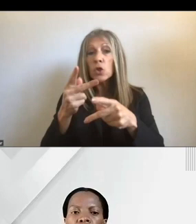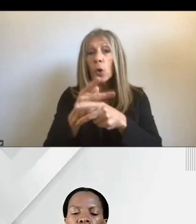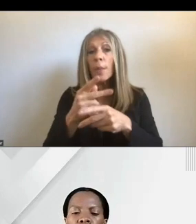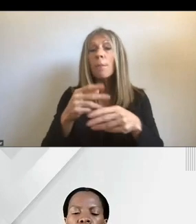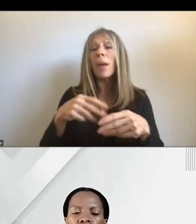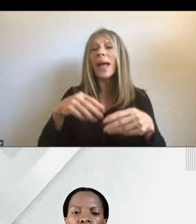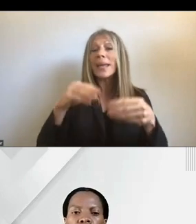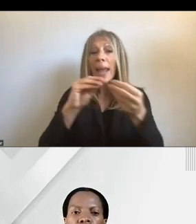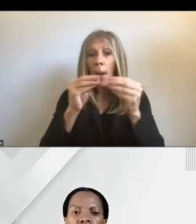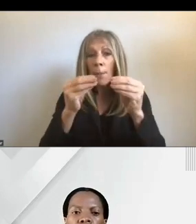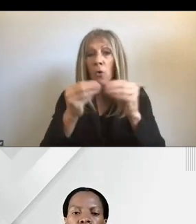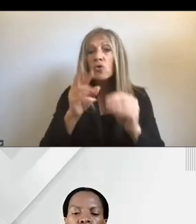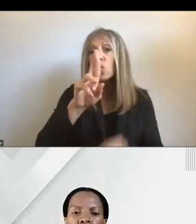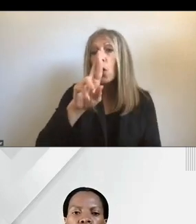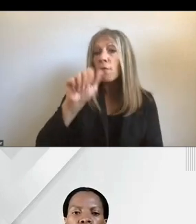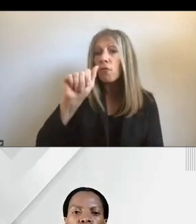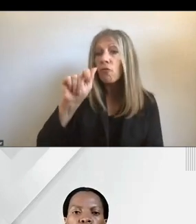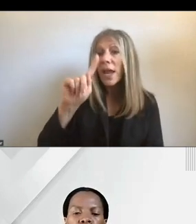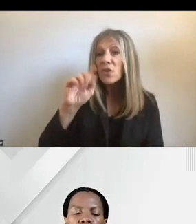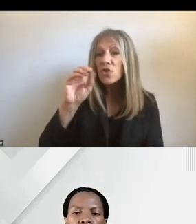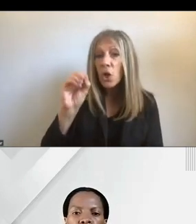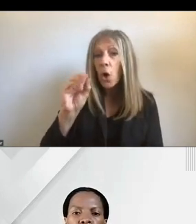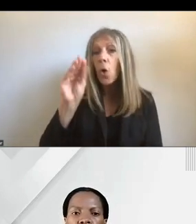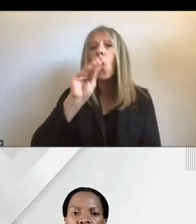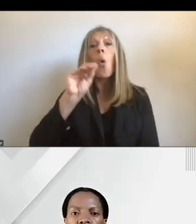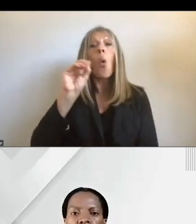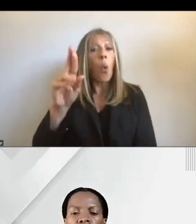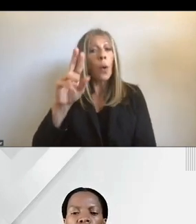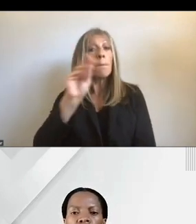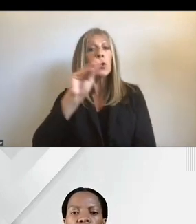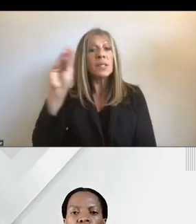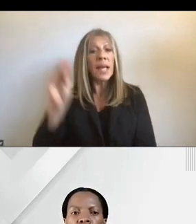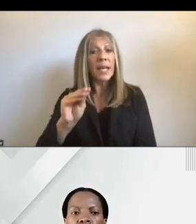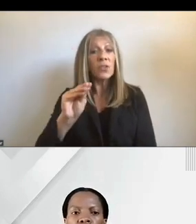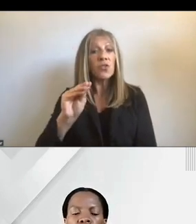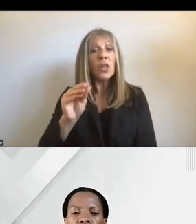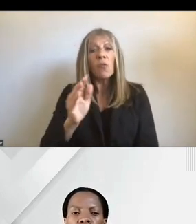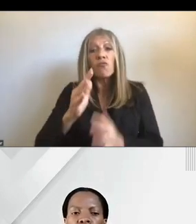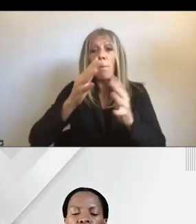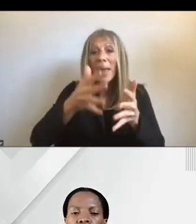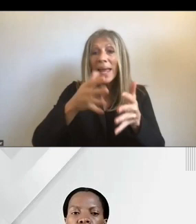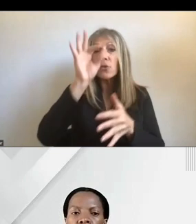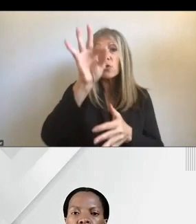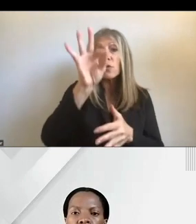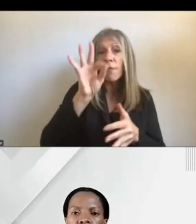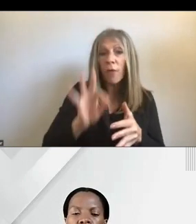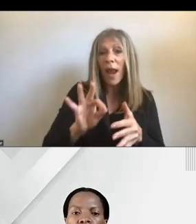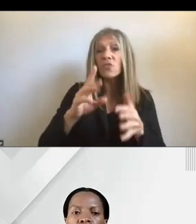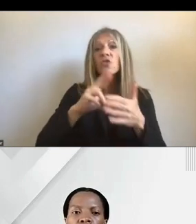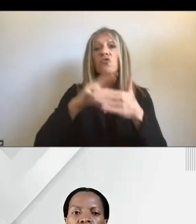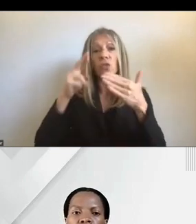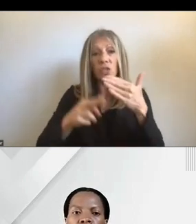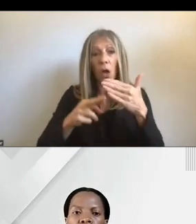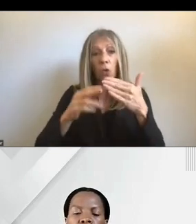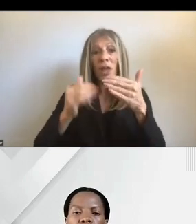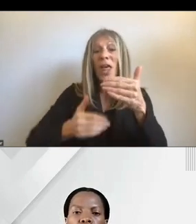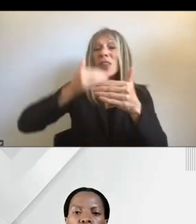by calculations of ratios or percentages and remainders or fractions result, the next greater